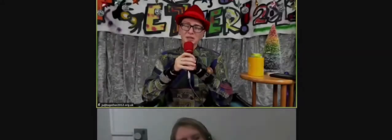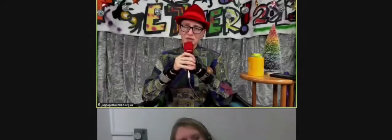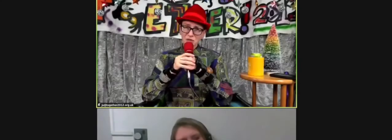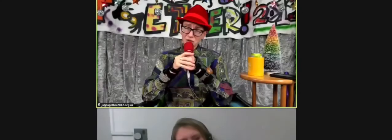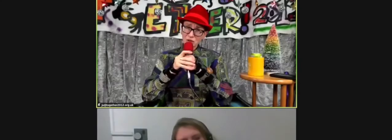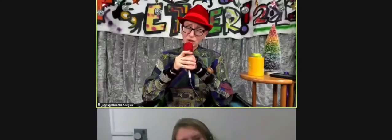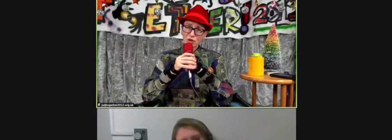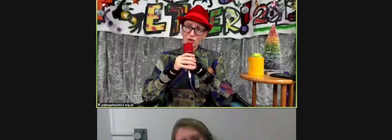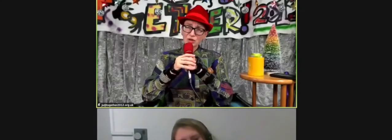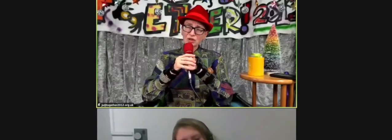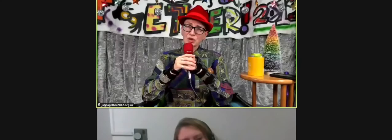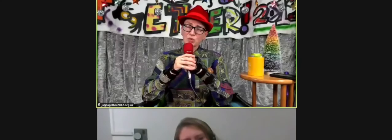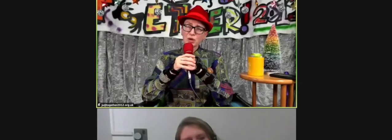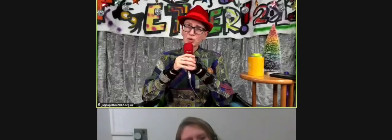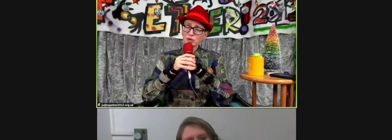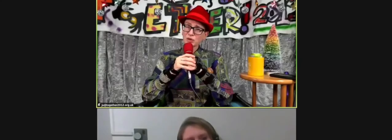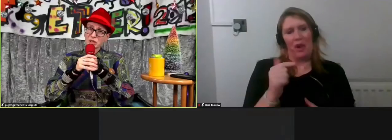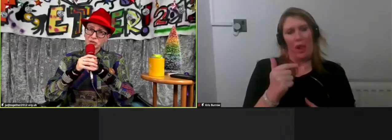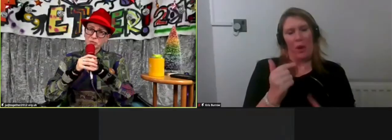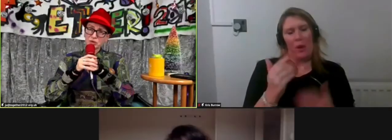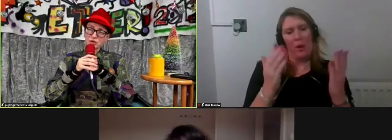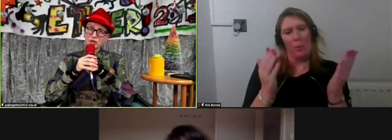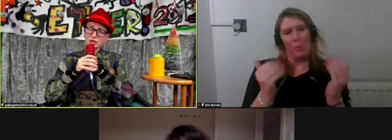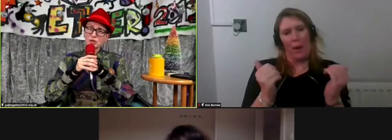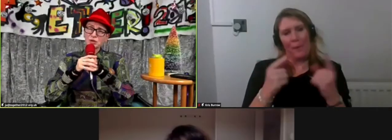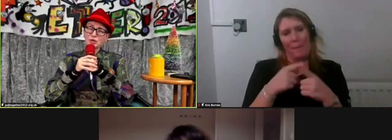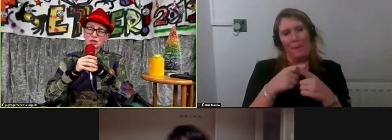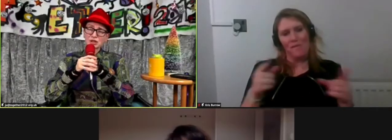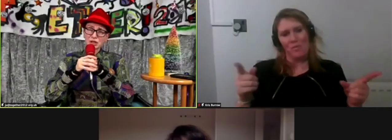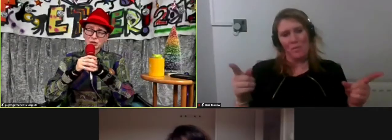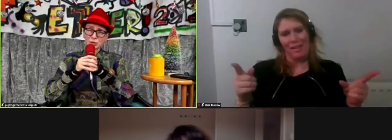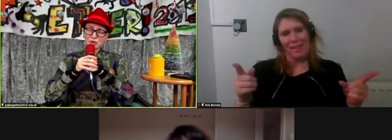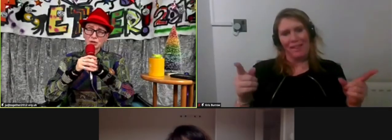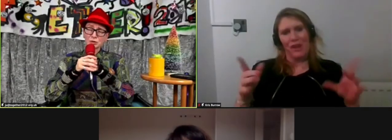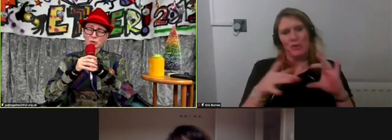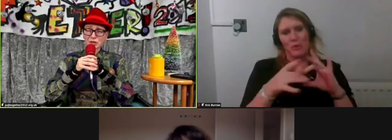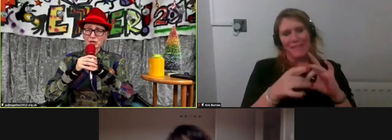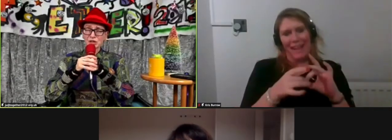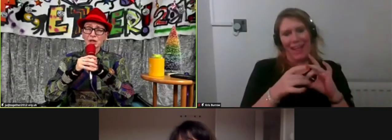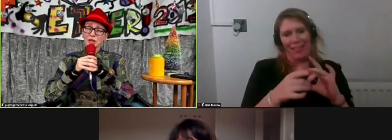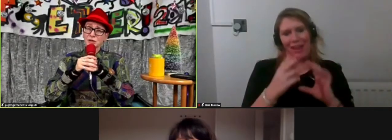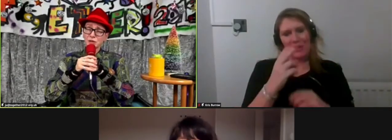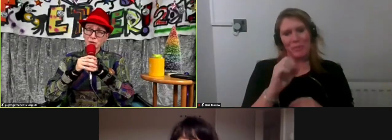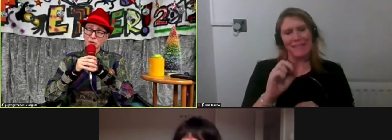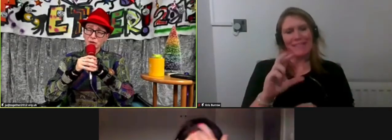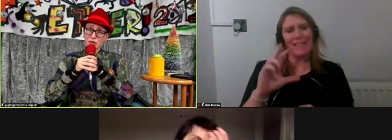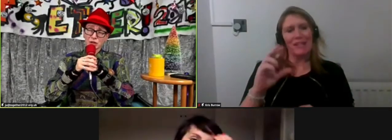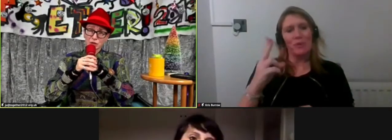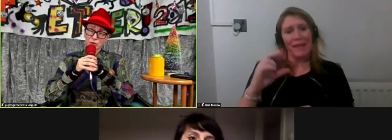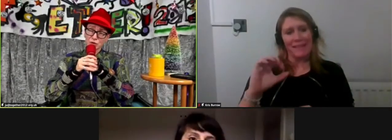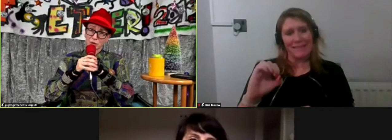It's 7 o'clock, welcome everybody to the Together! 2020 Disability History